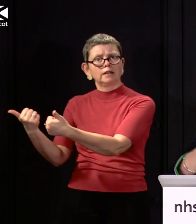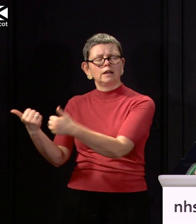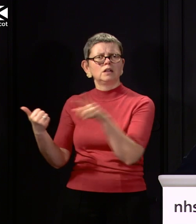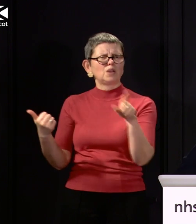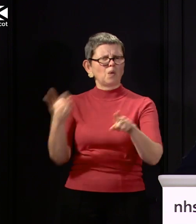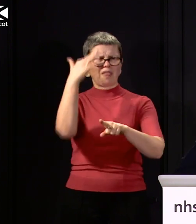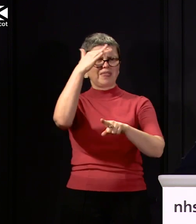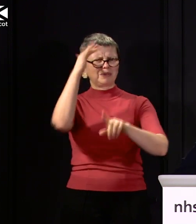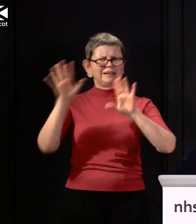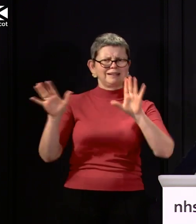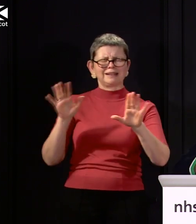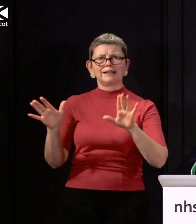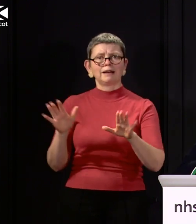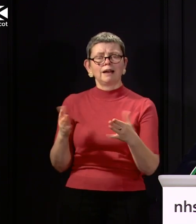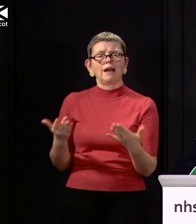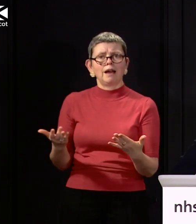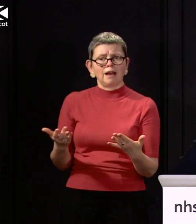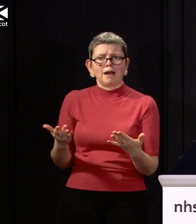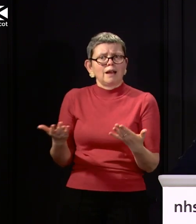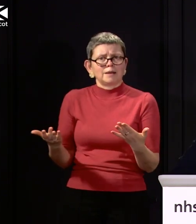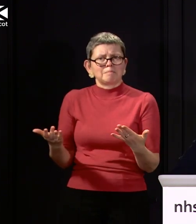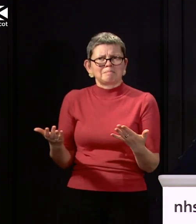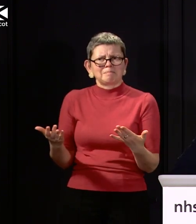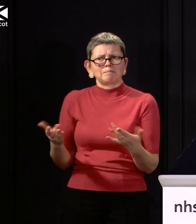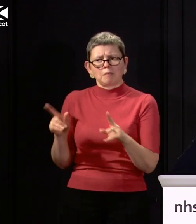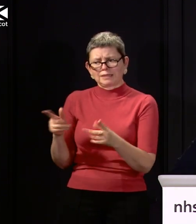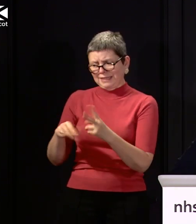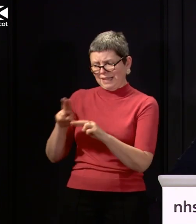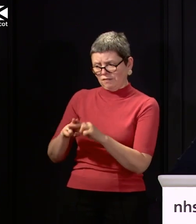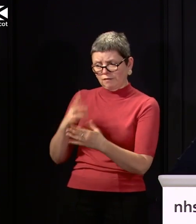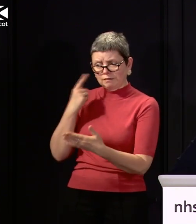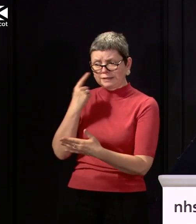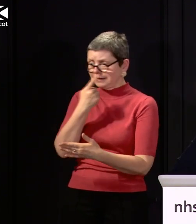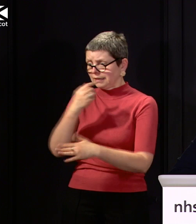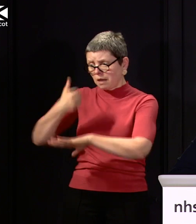I will consider that should it become other than hypothetical. But while it's still hypothetical,